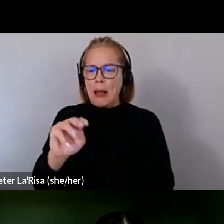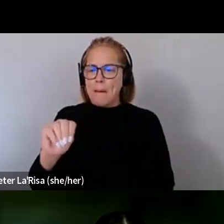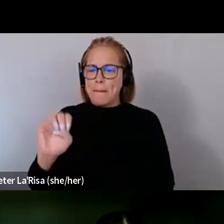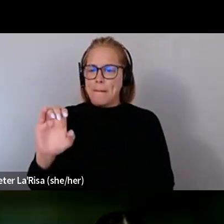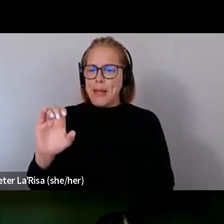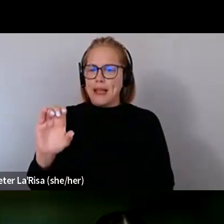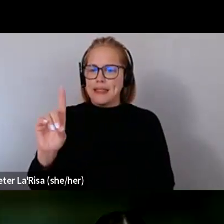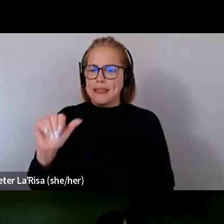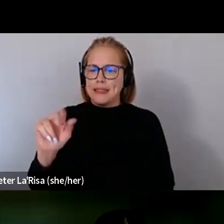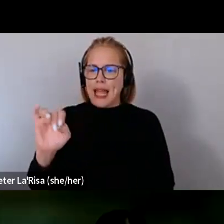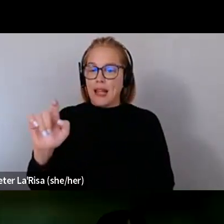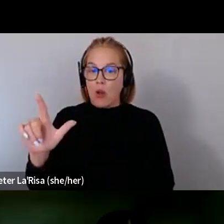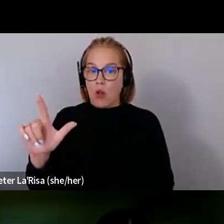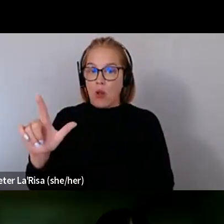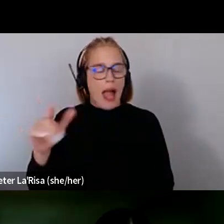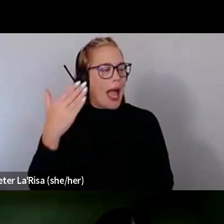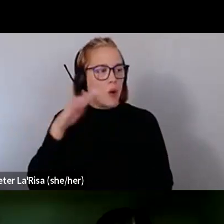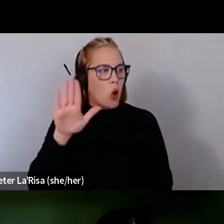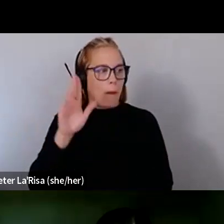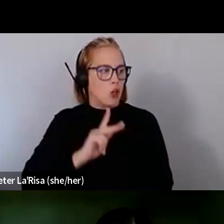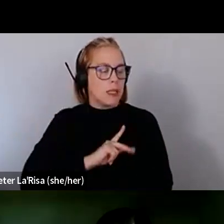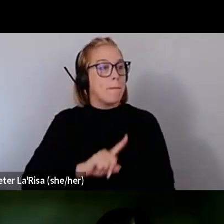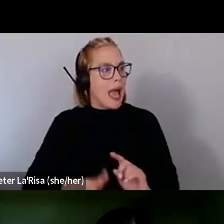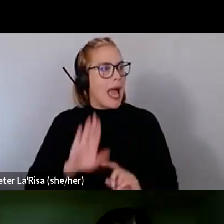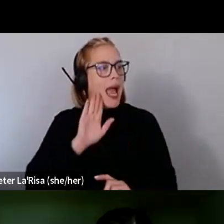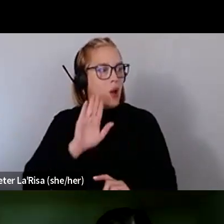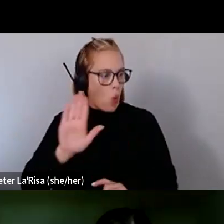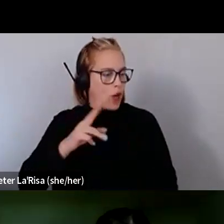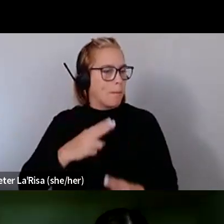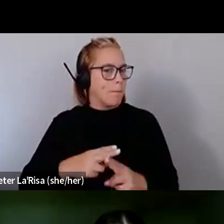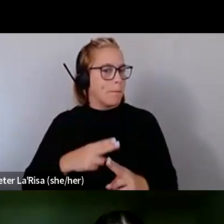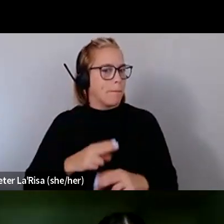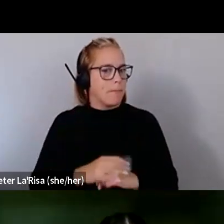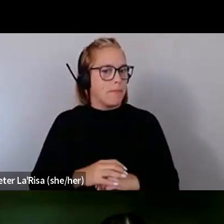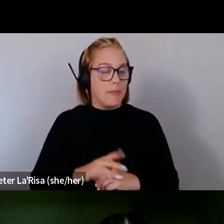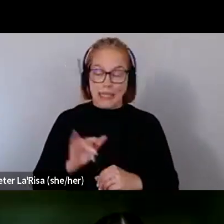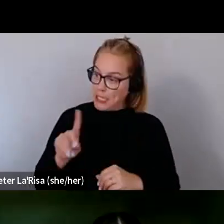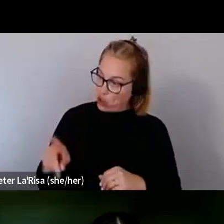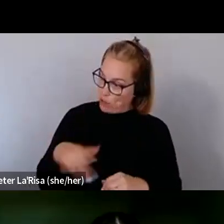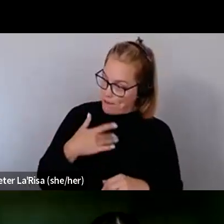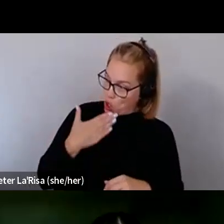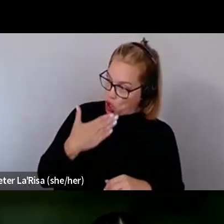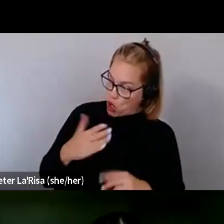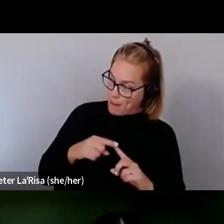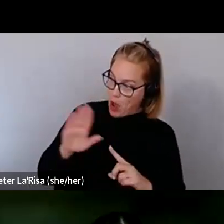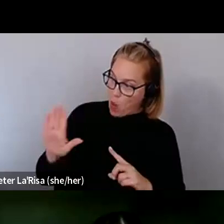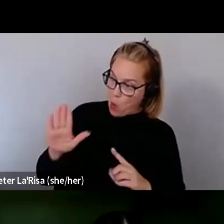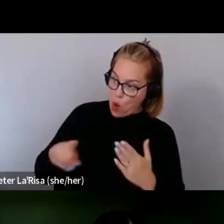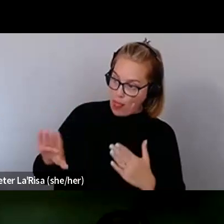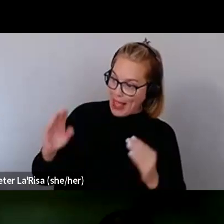executive director before she retired is also. You might know her, and McDaniel.